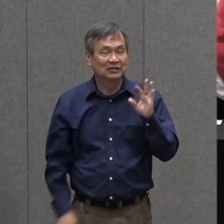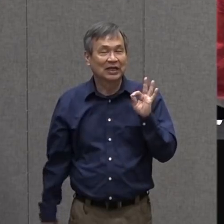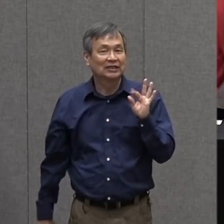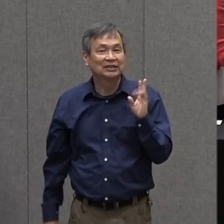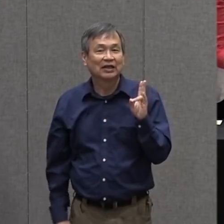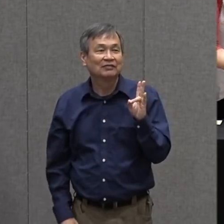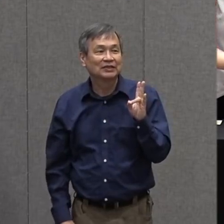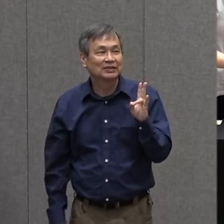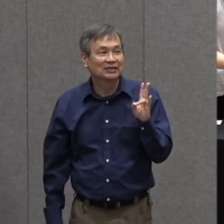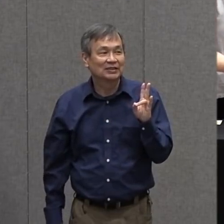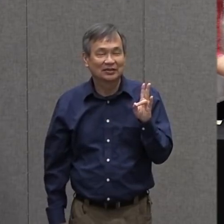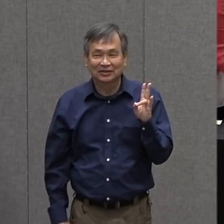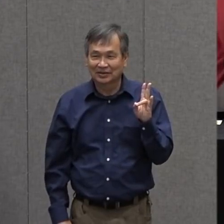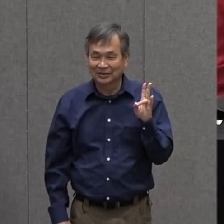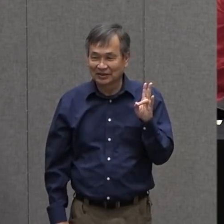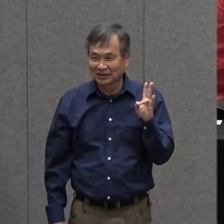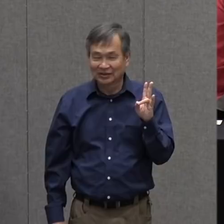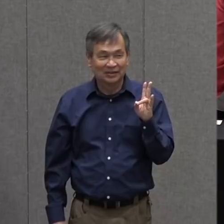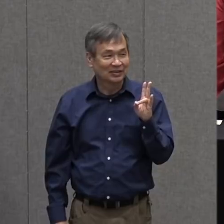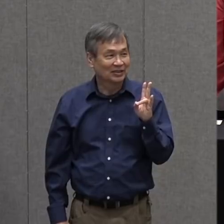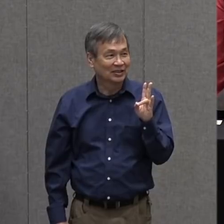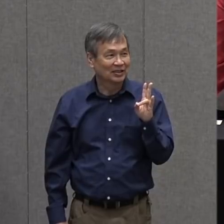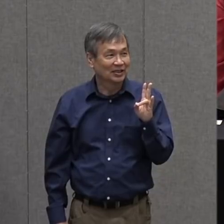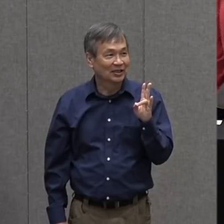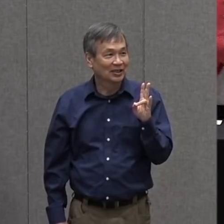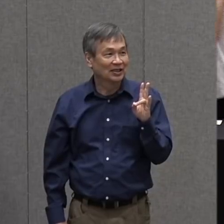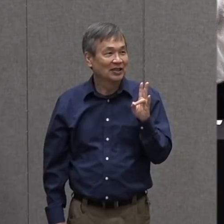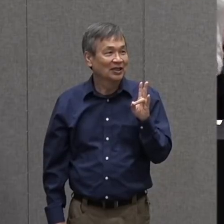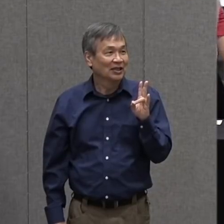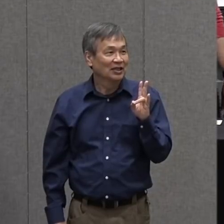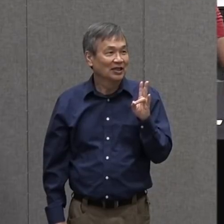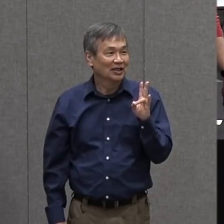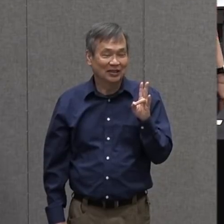All right, I can't give it up after just two rolls. I got a two.